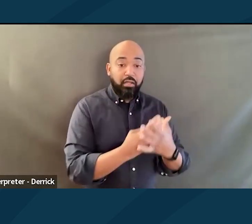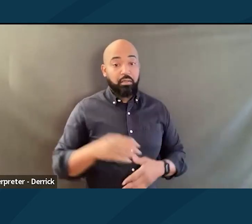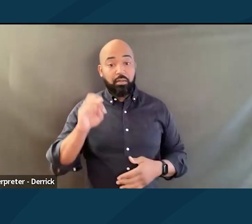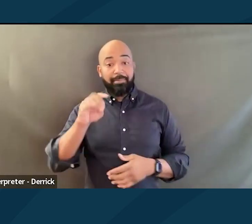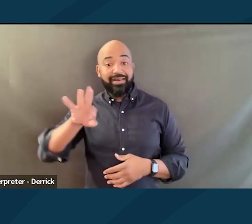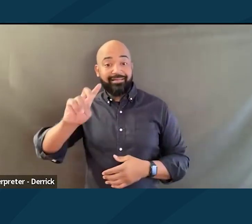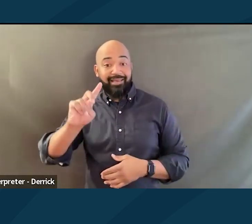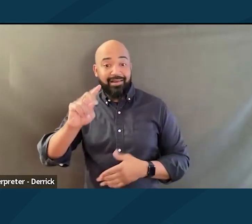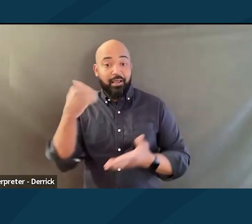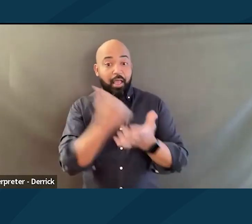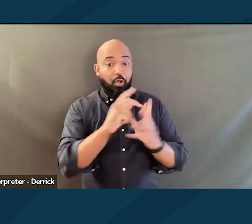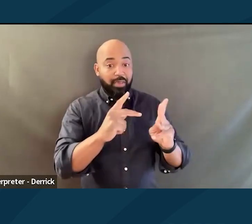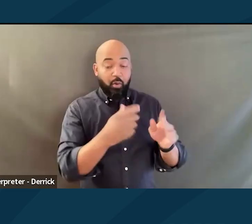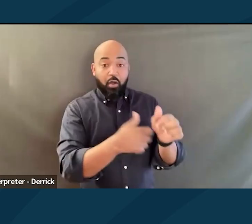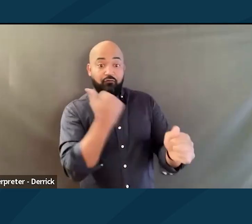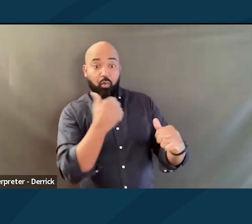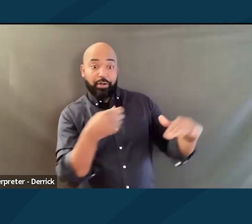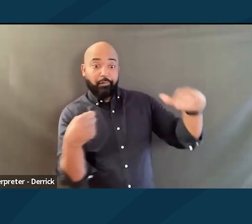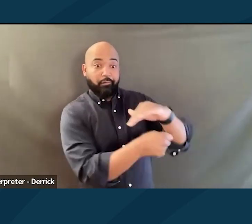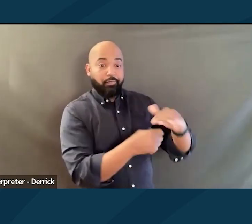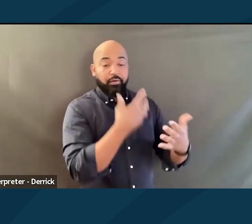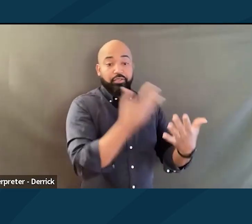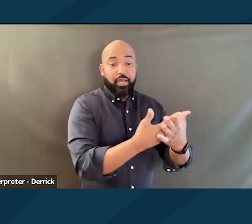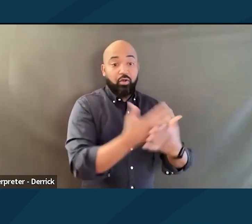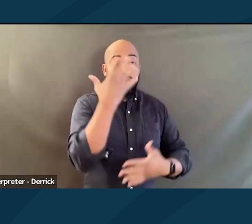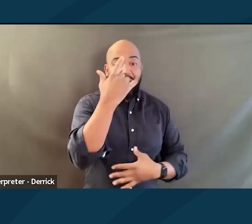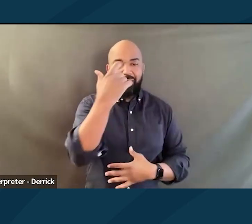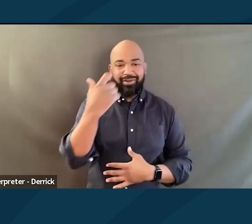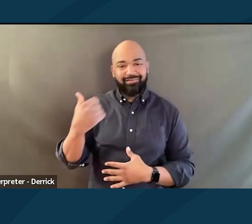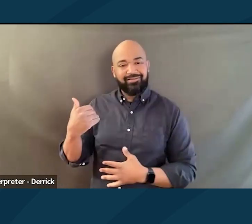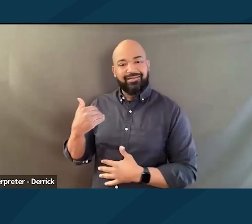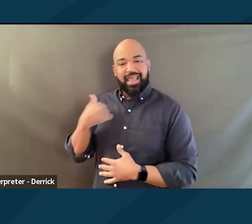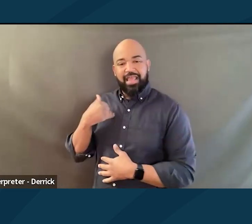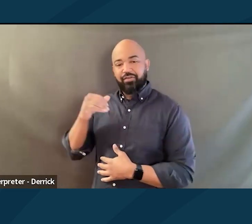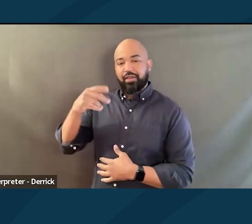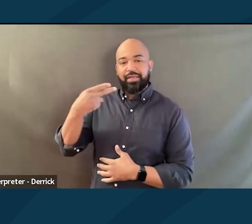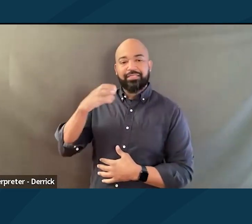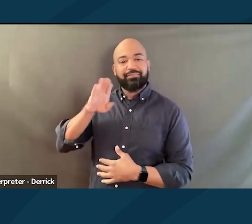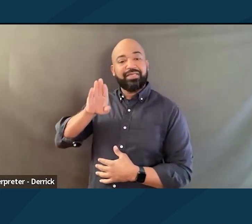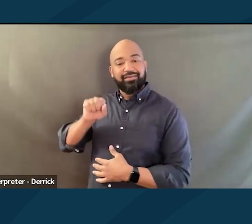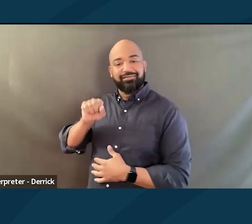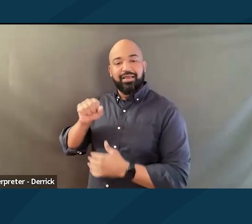through HCBS's ability to fund community mental health supports. Instead of suing to get rid